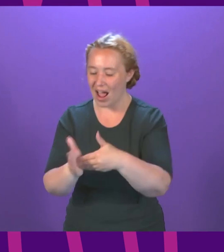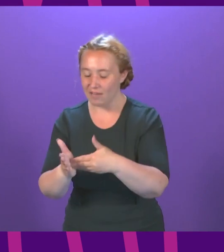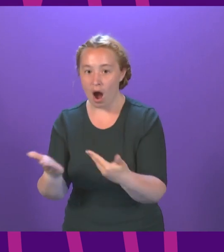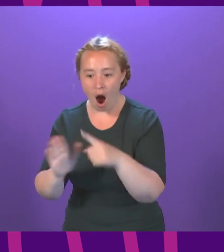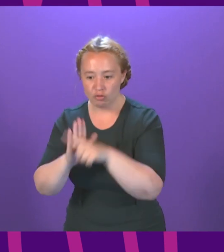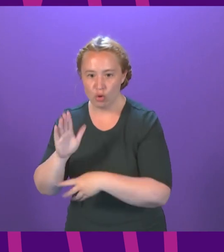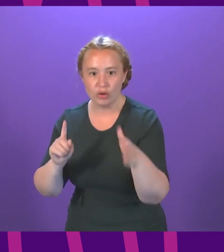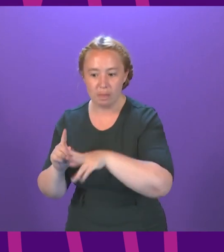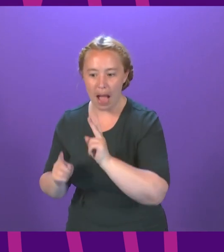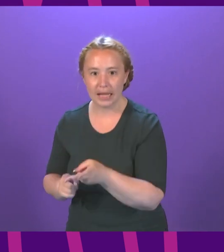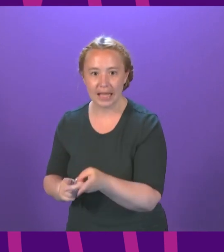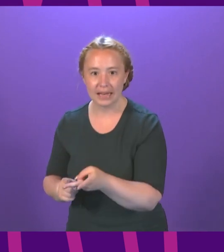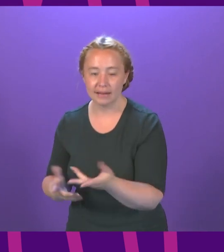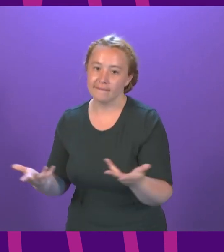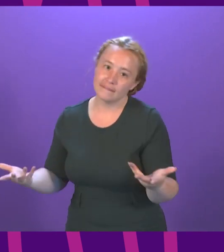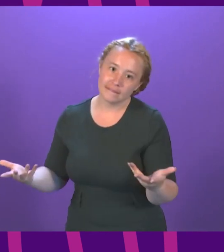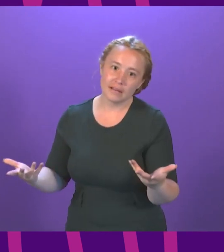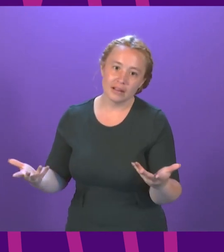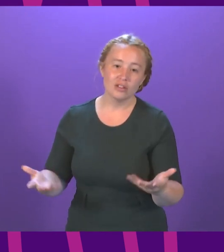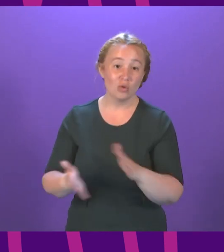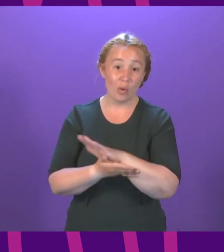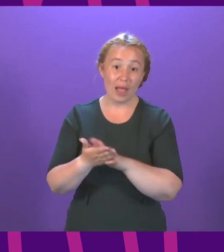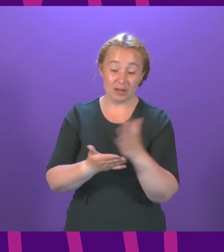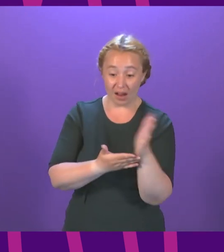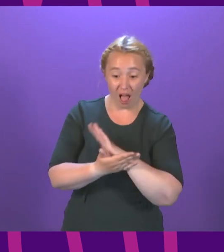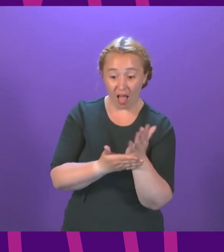uncertain with regard to the destination, and also in terms of what a person might